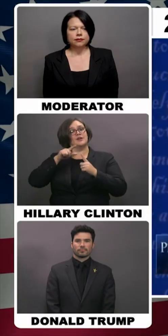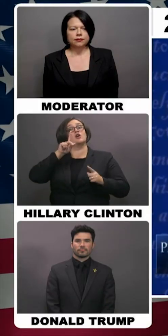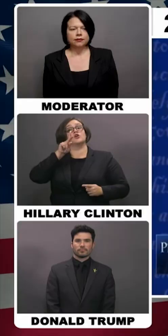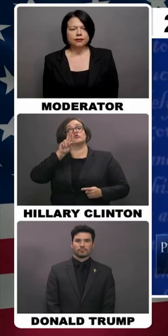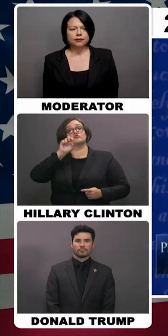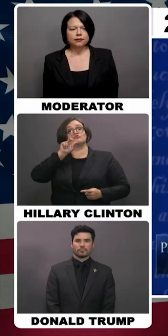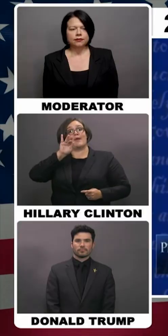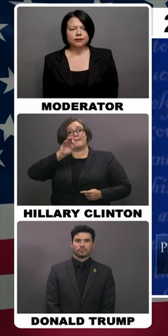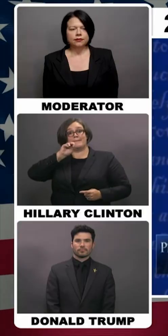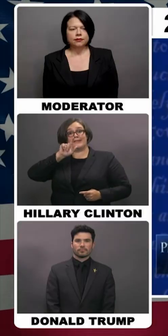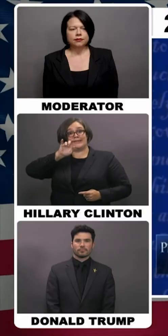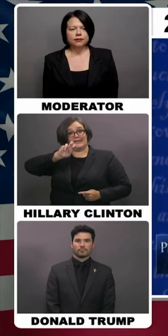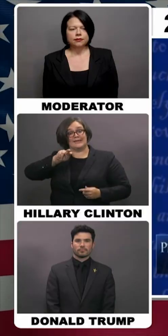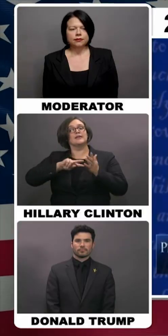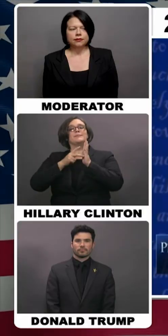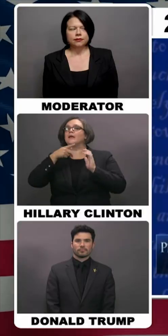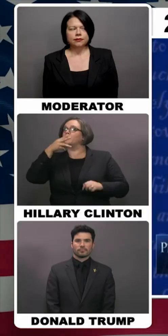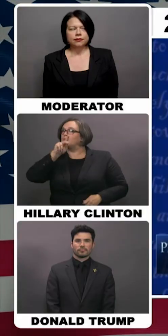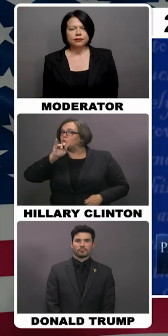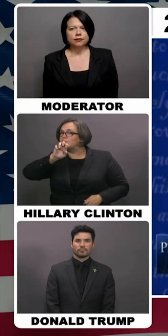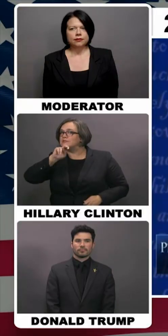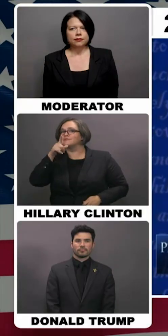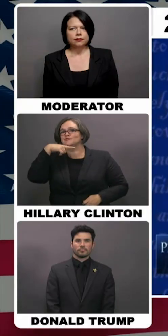and the Russian government are directing